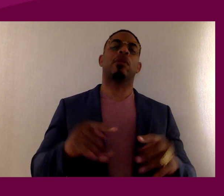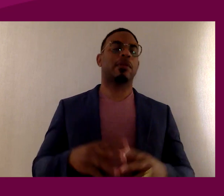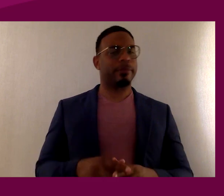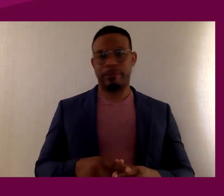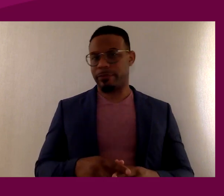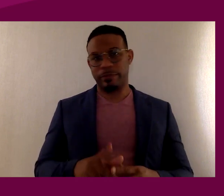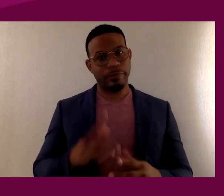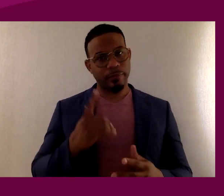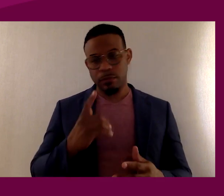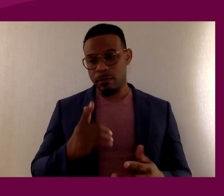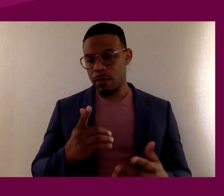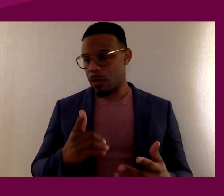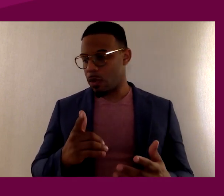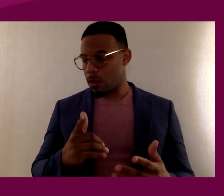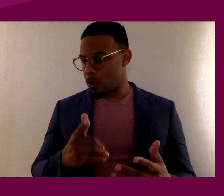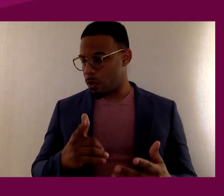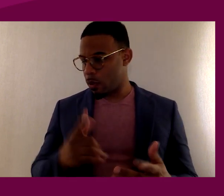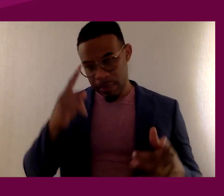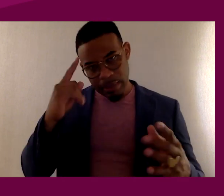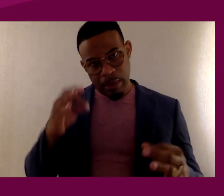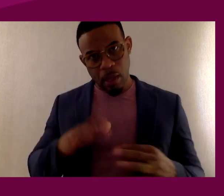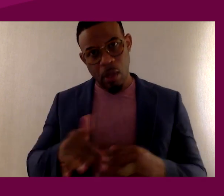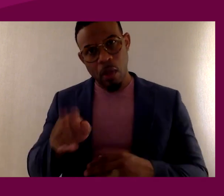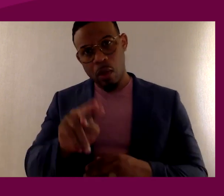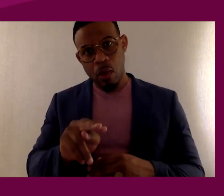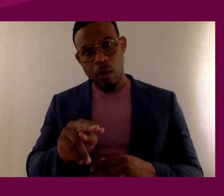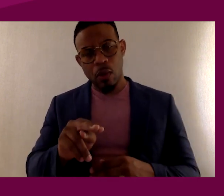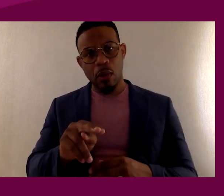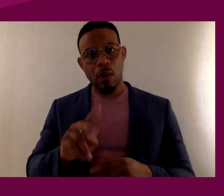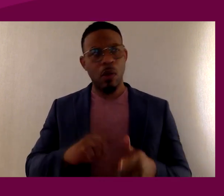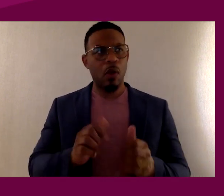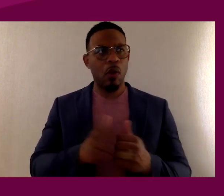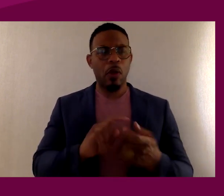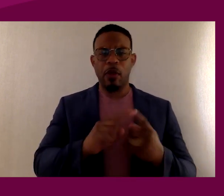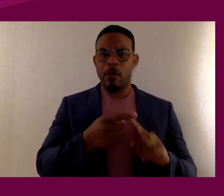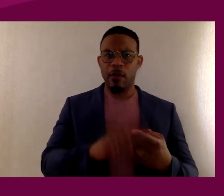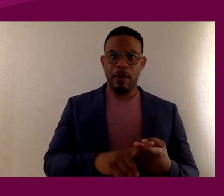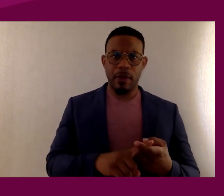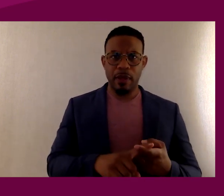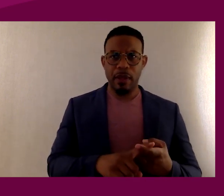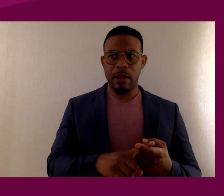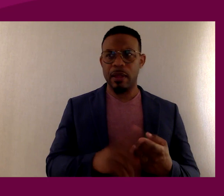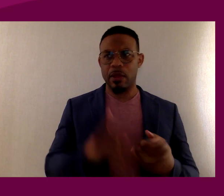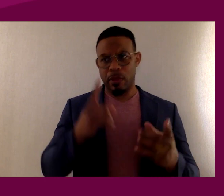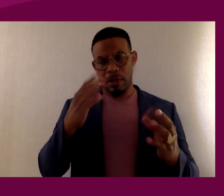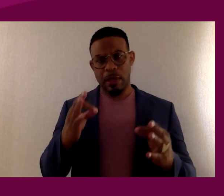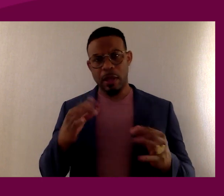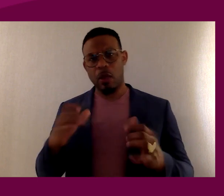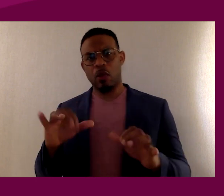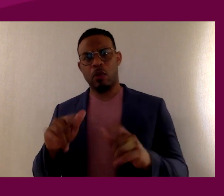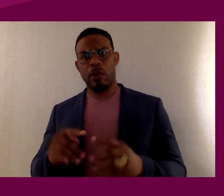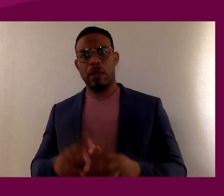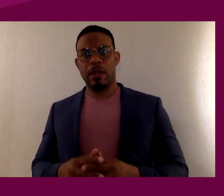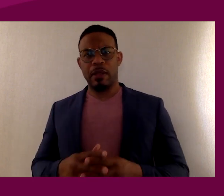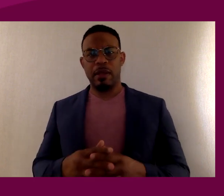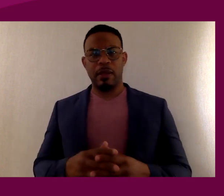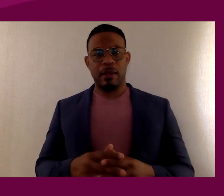official disability advocate, go do it. No, you decide it on your own or with your friends and you